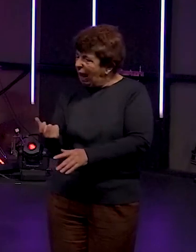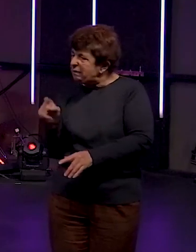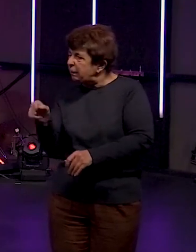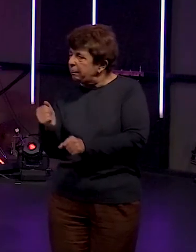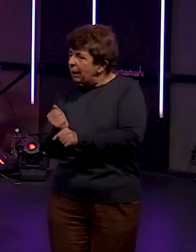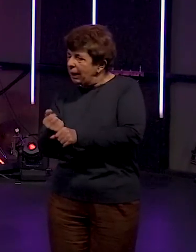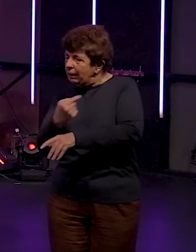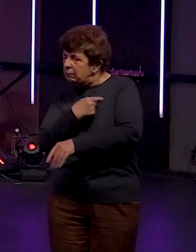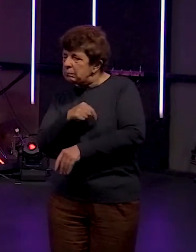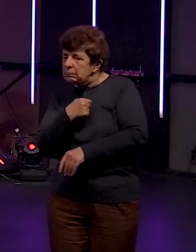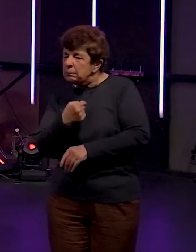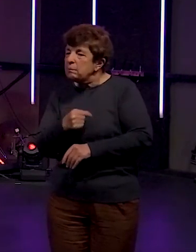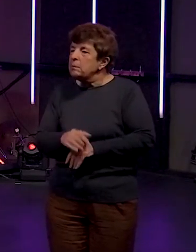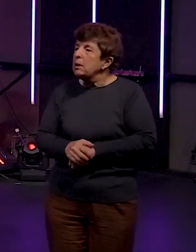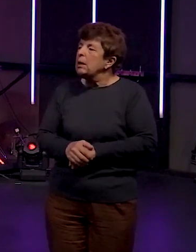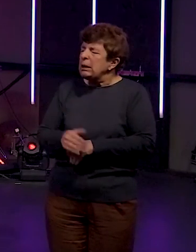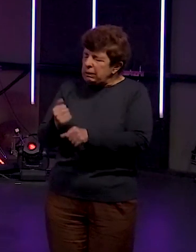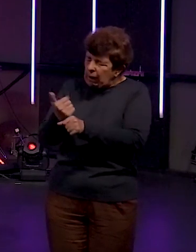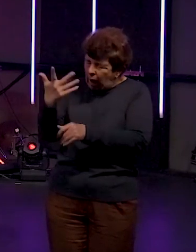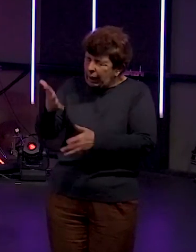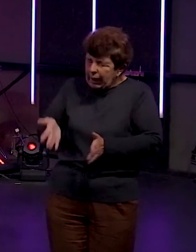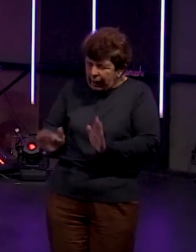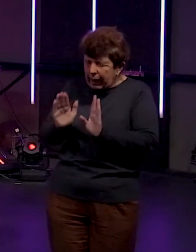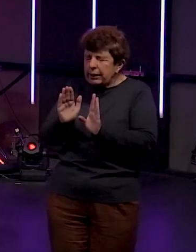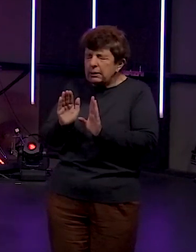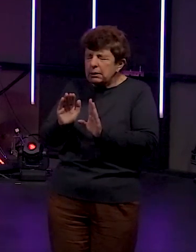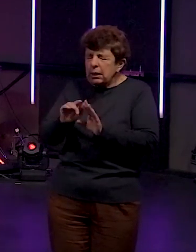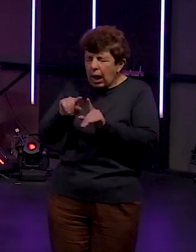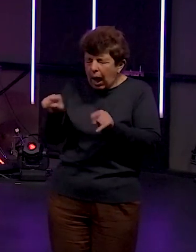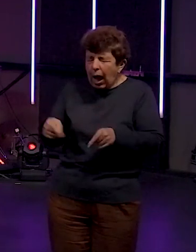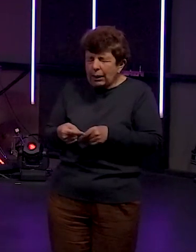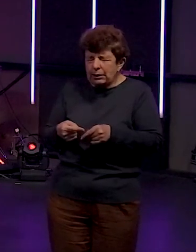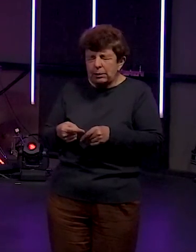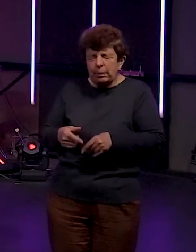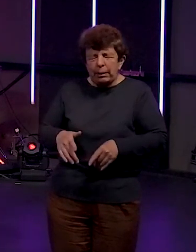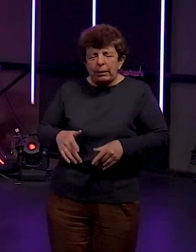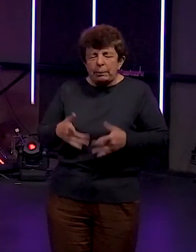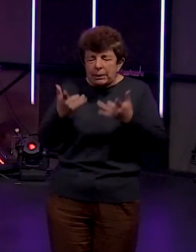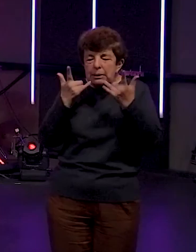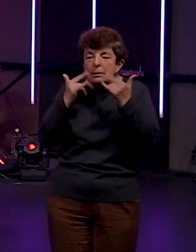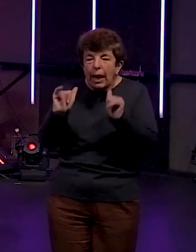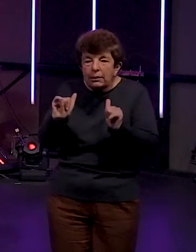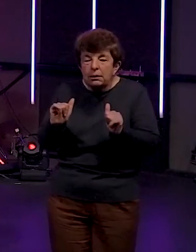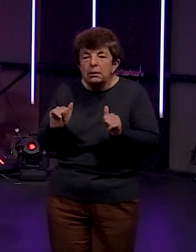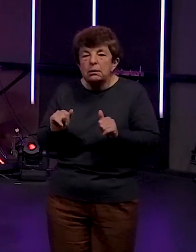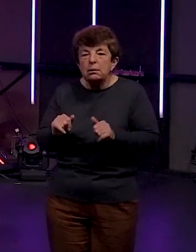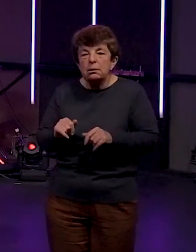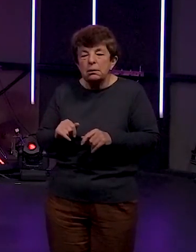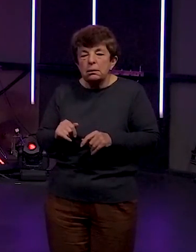that commitment that God allows us to be put to the test, in the decision which we